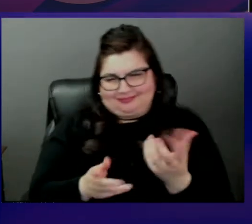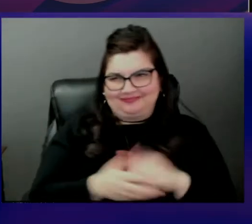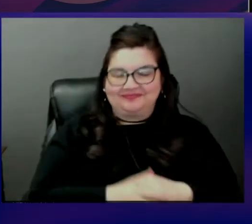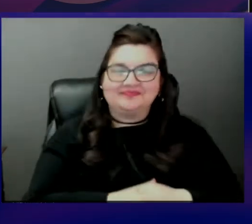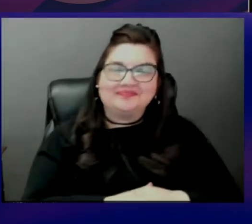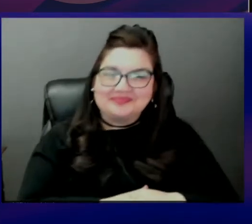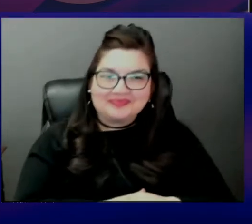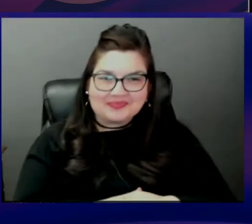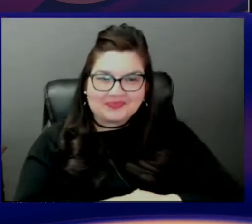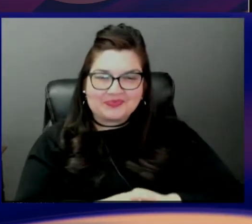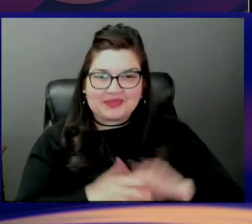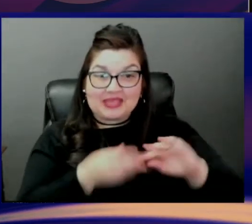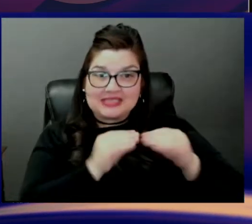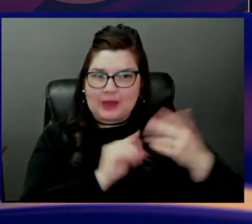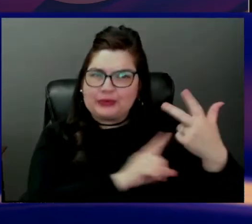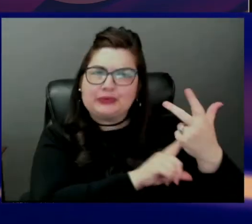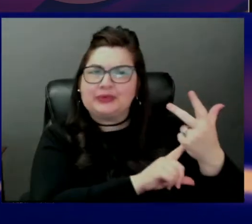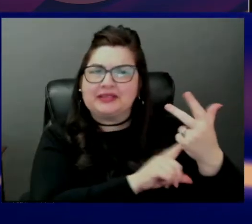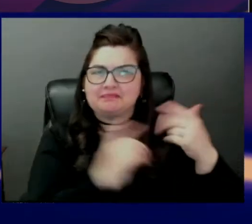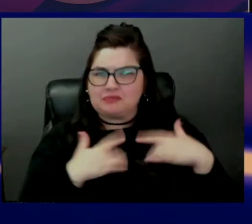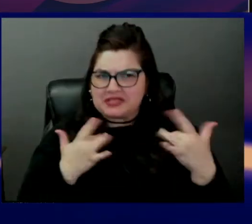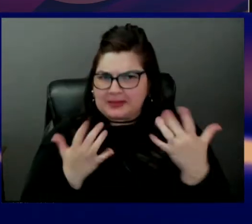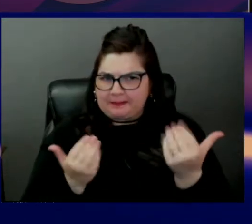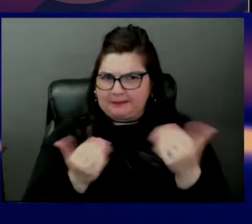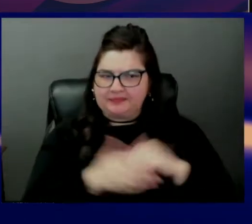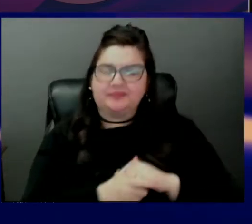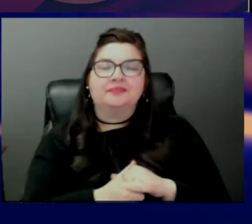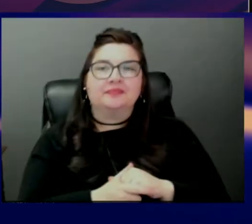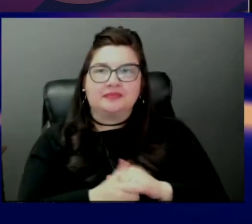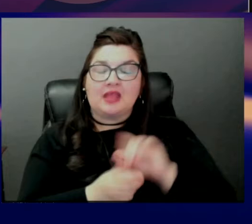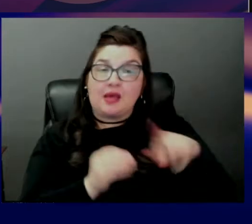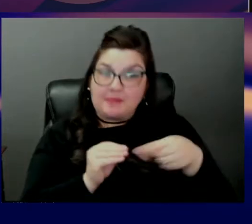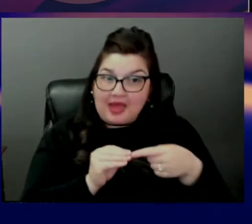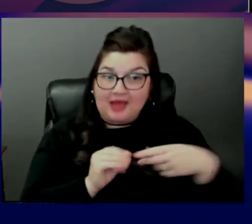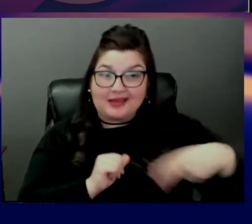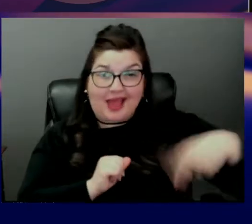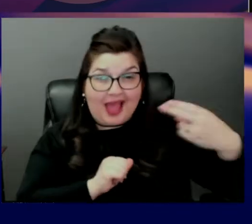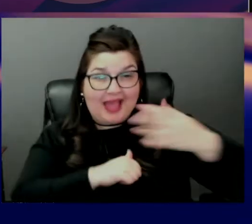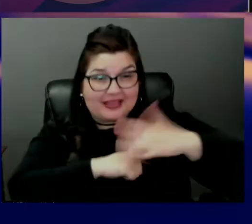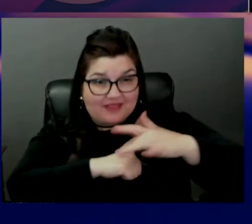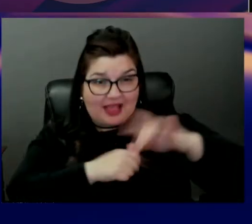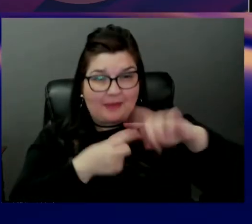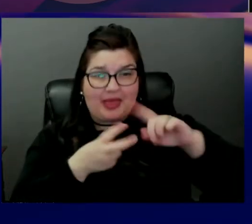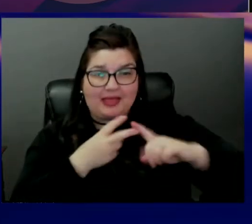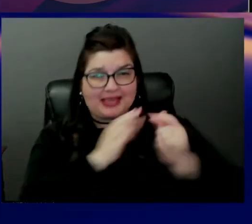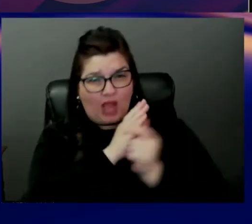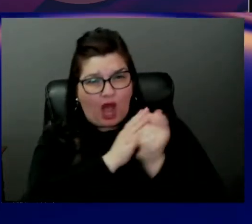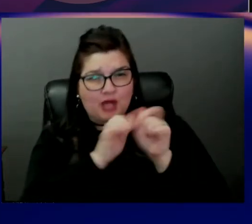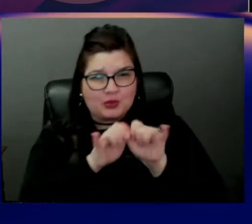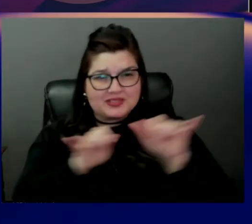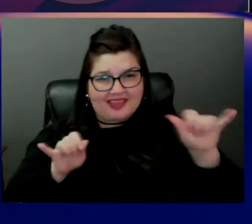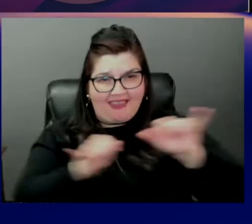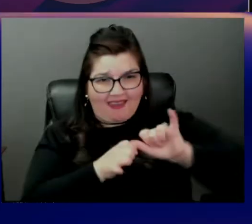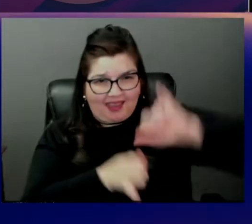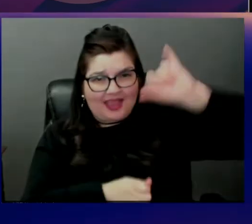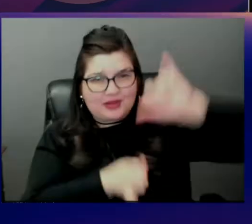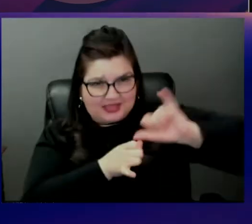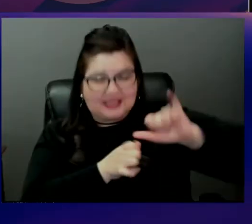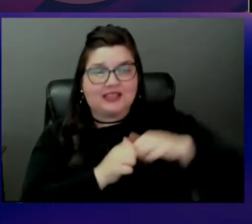what's, what's episode three all about? Episode three is all about high availability and auto scaling. So here, we start to expand the conversation.